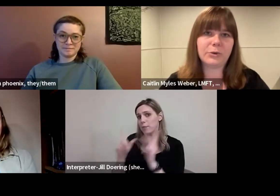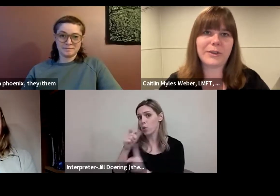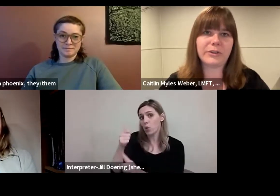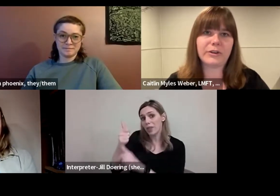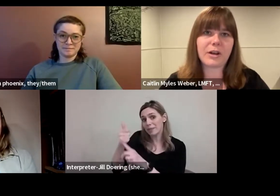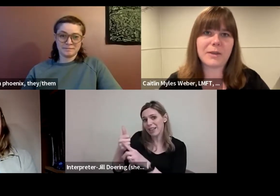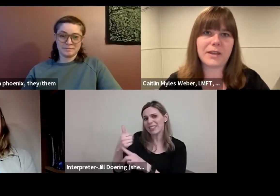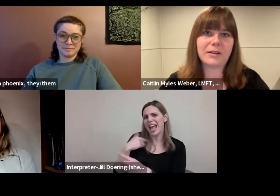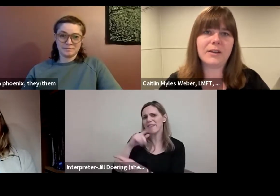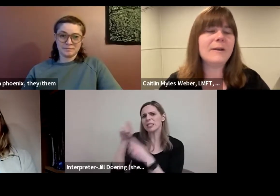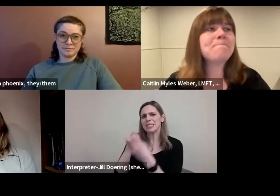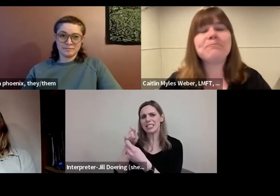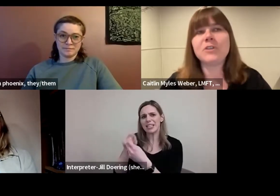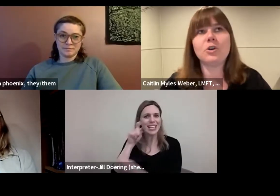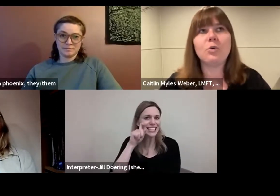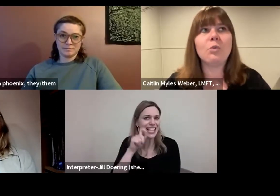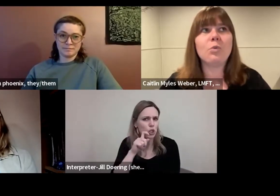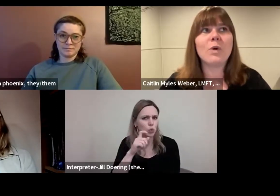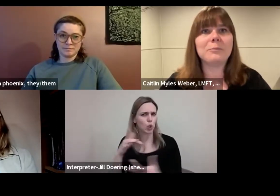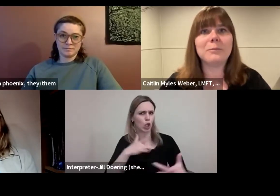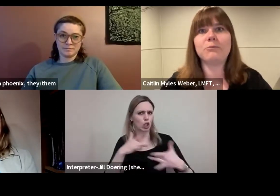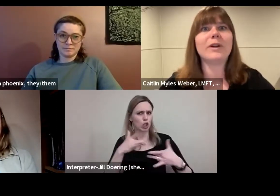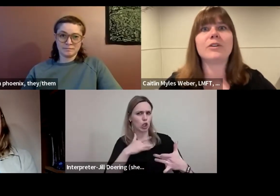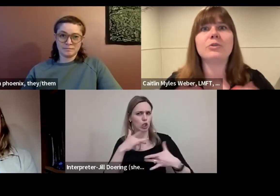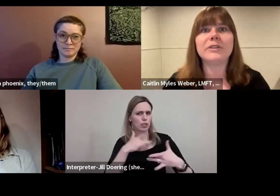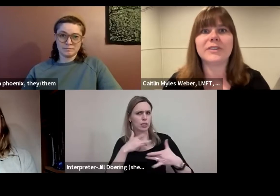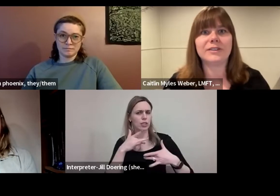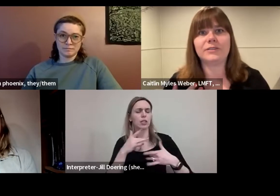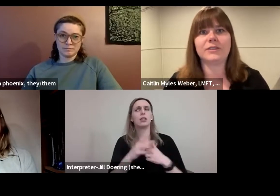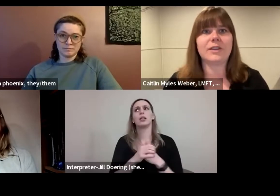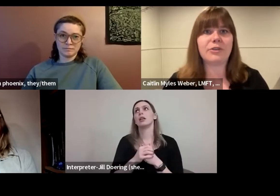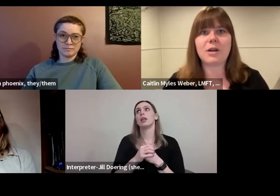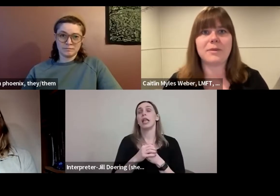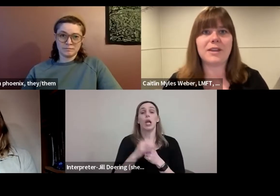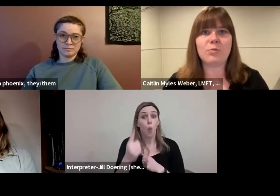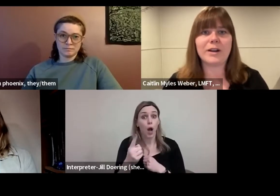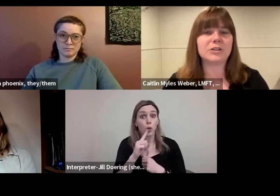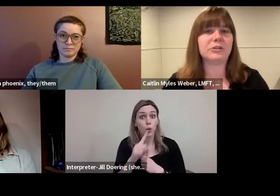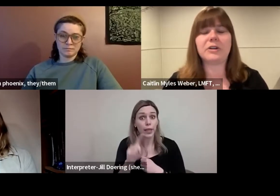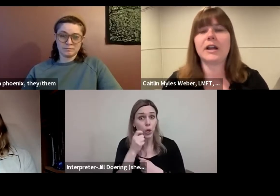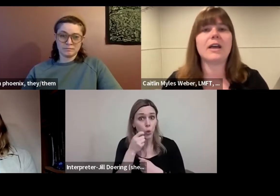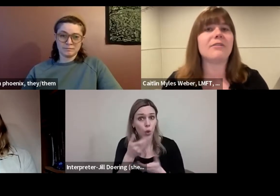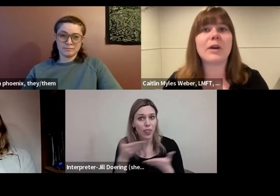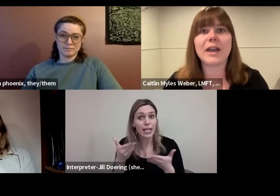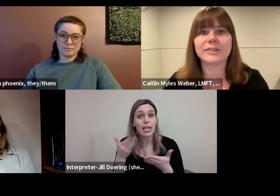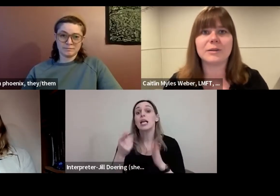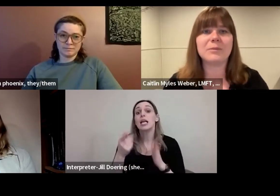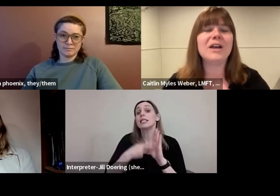so whether they're coming in... You know, one of the coolest things is if they're coming in wanting to learn how to have an orgasm